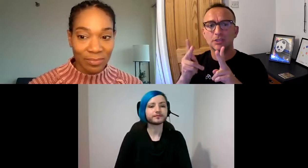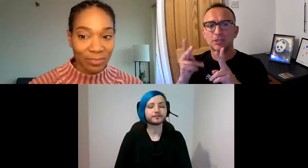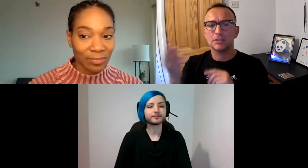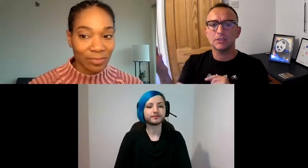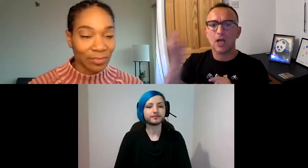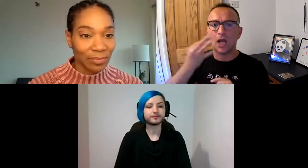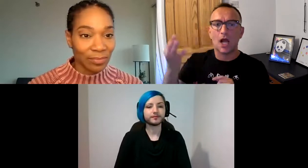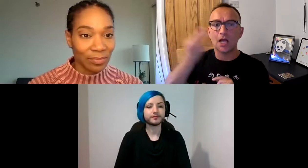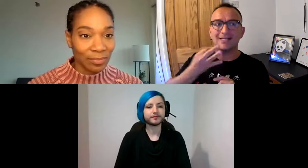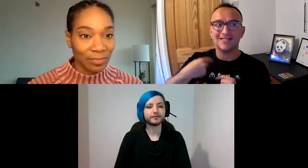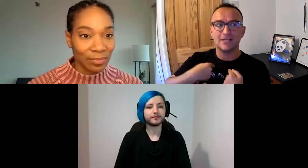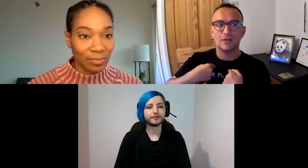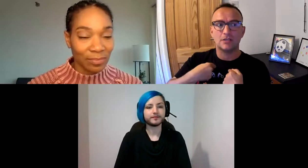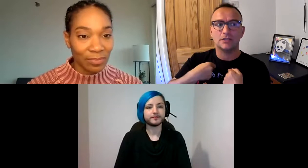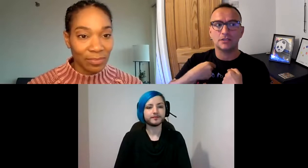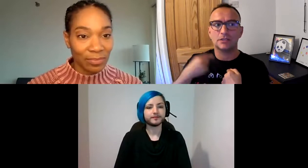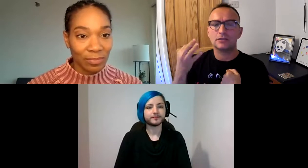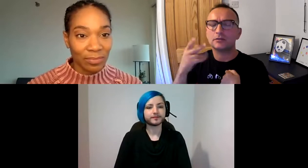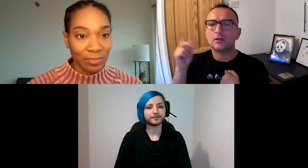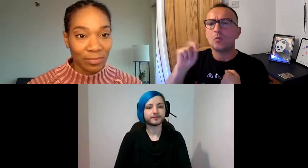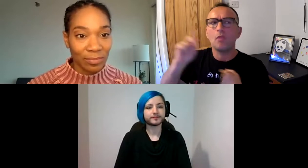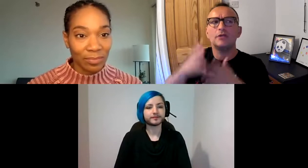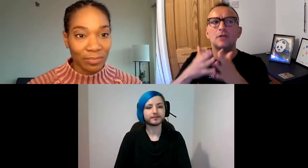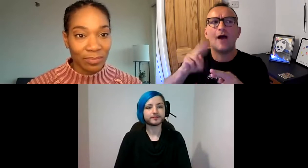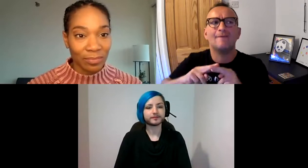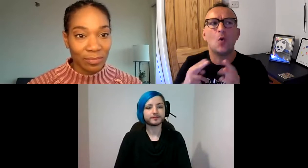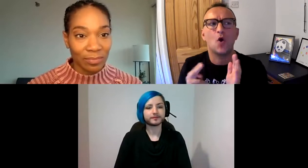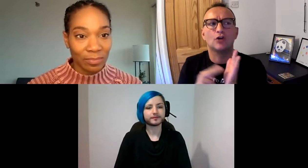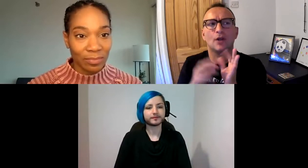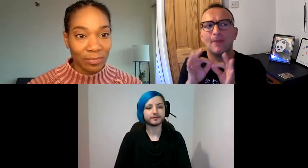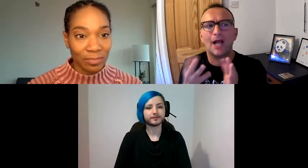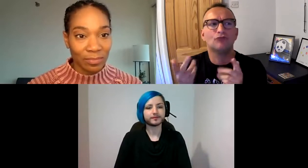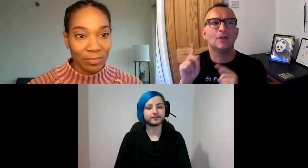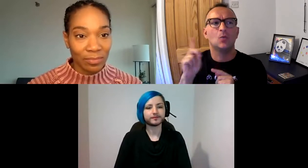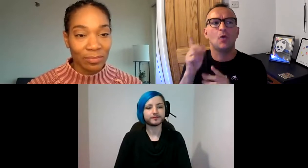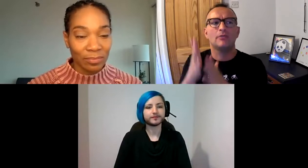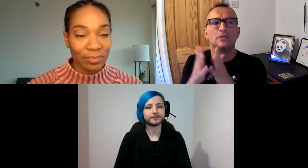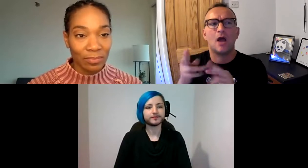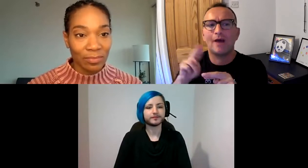what is_the sign for whichever term they are looking for.